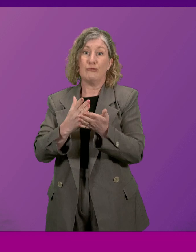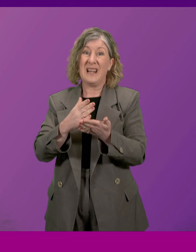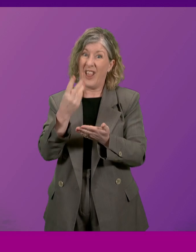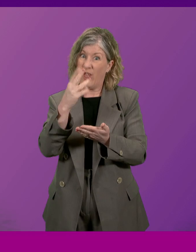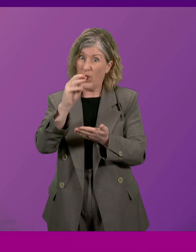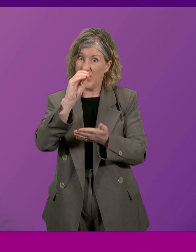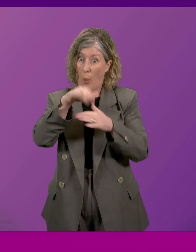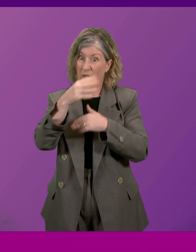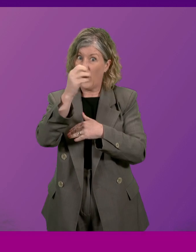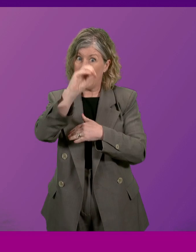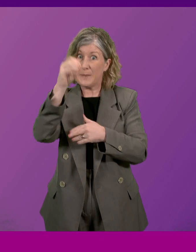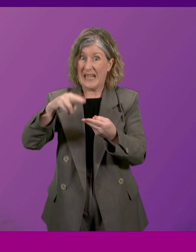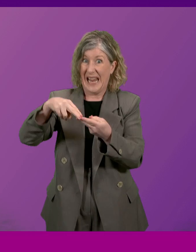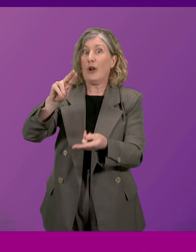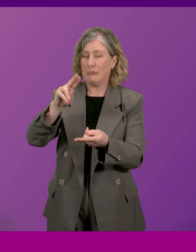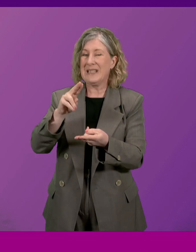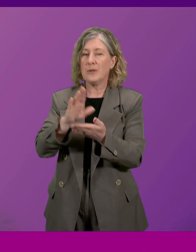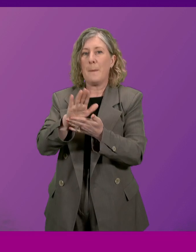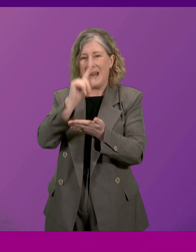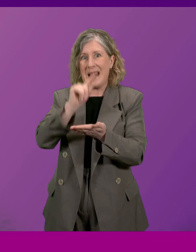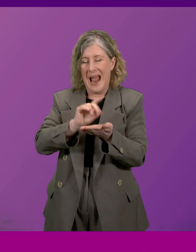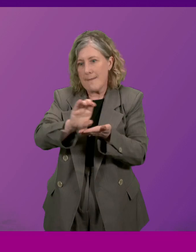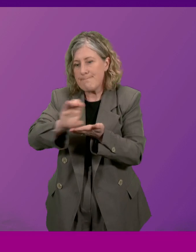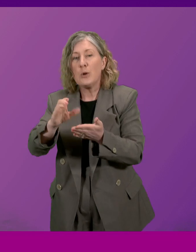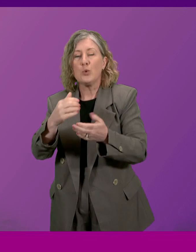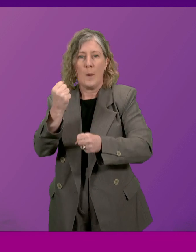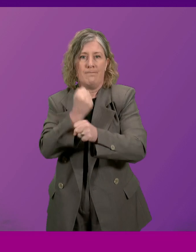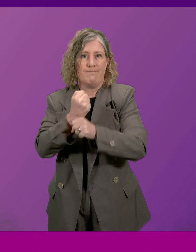to help build the housing that is required to meet the needs of people in Scotland.